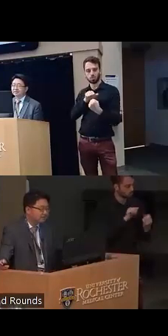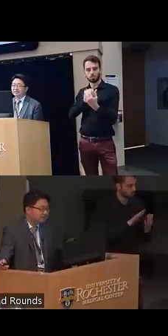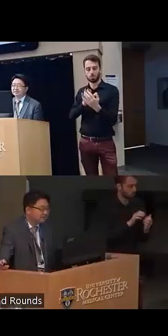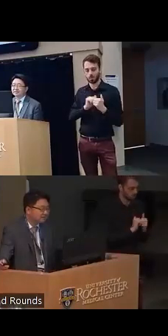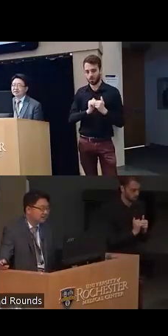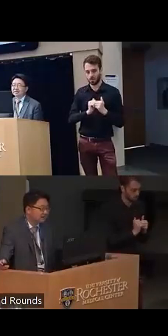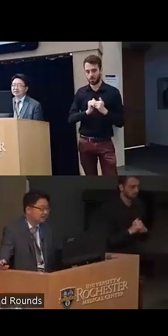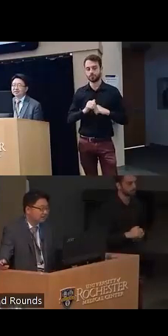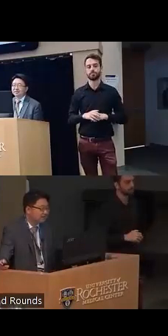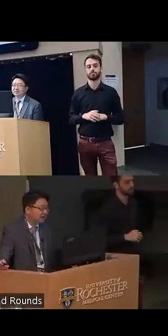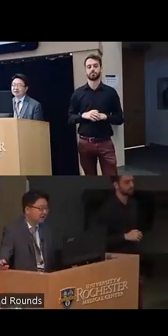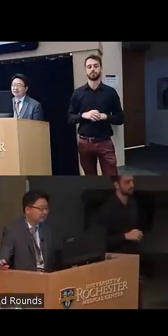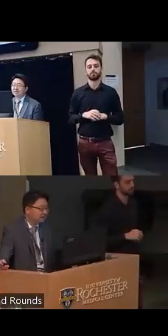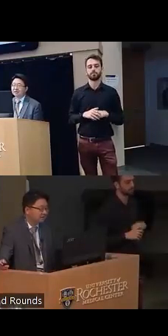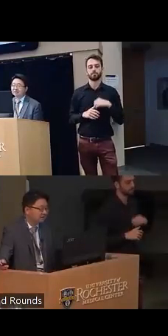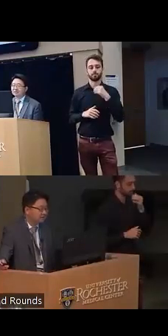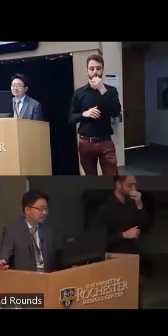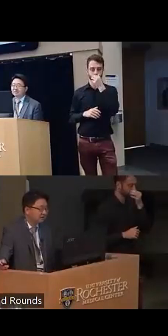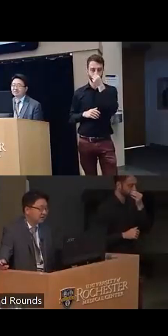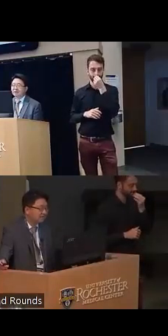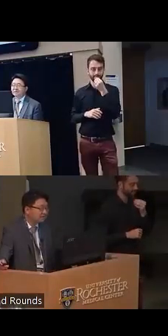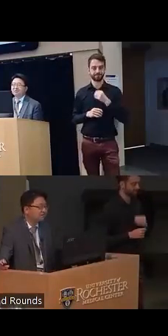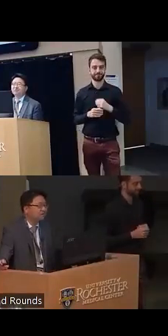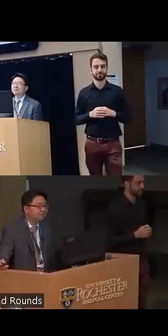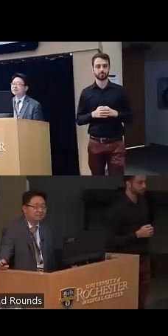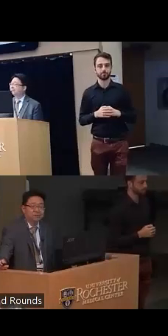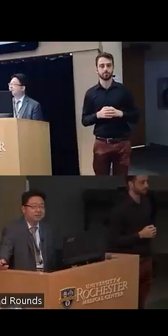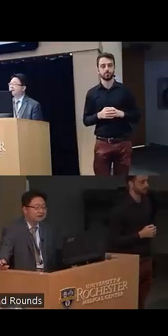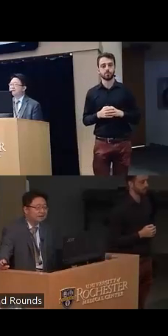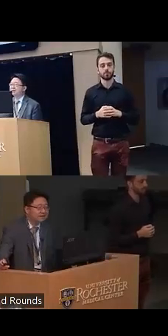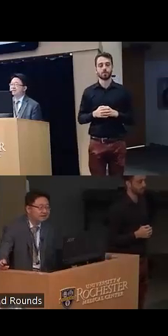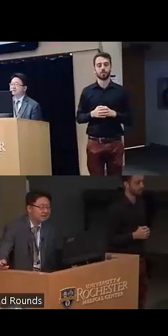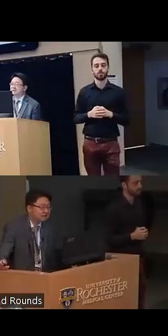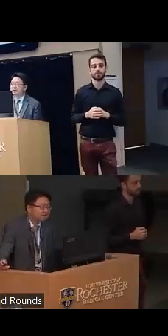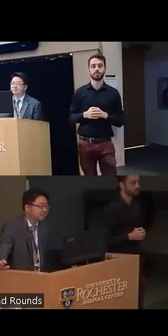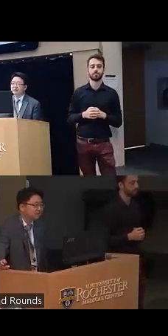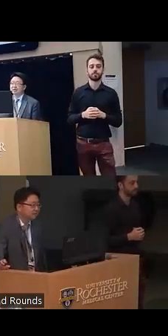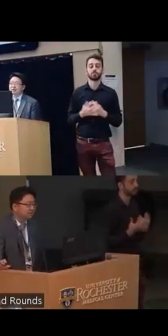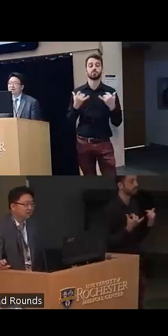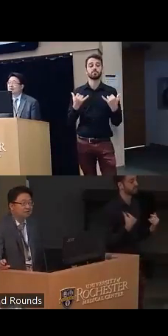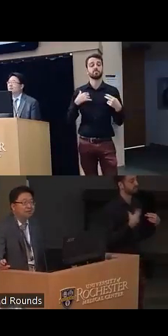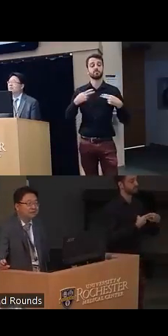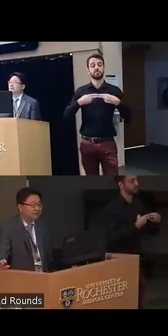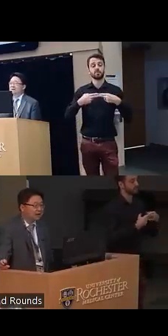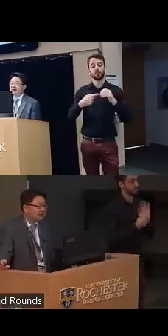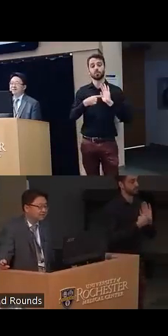this is a slide that shows how how much growth the mobile crisis team uh over the